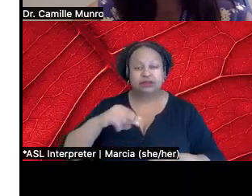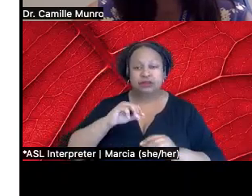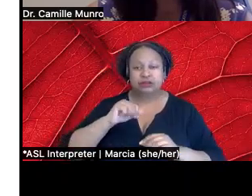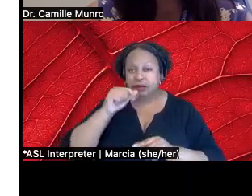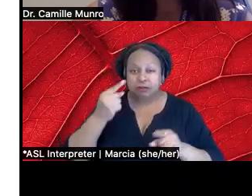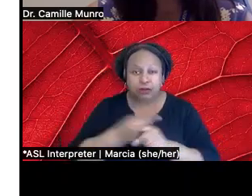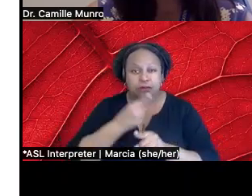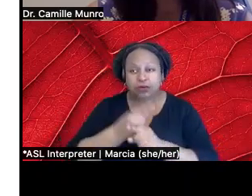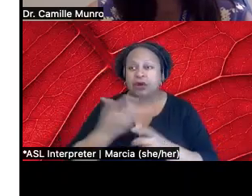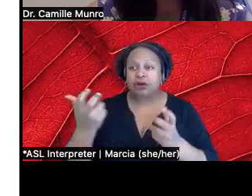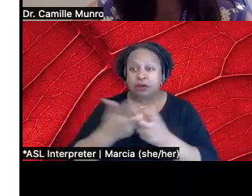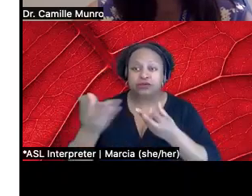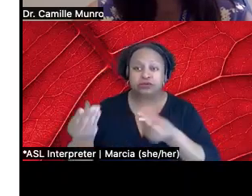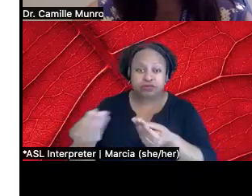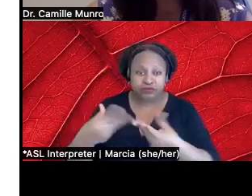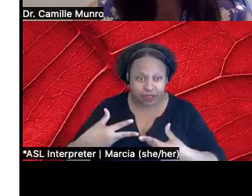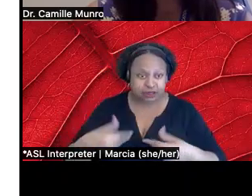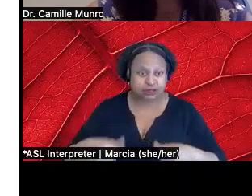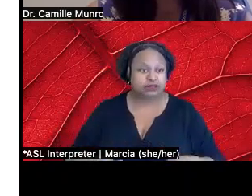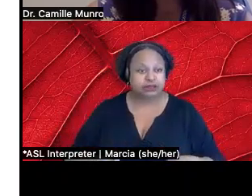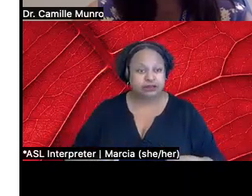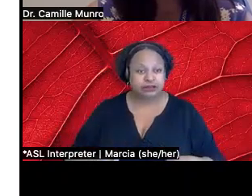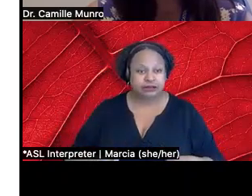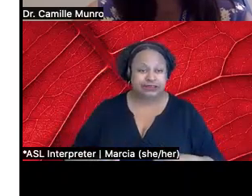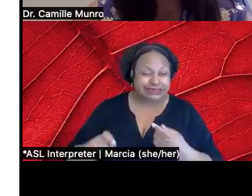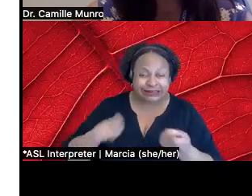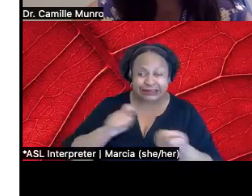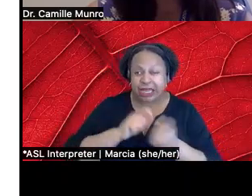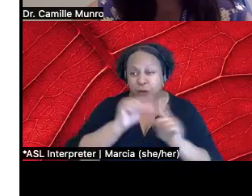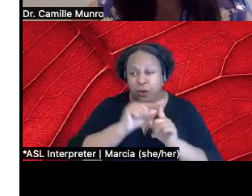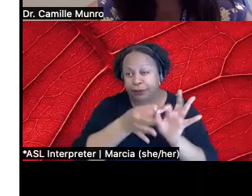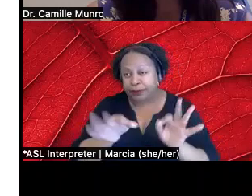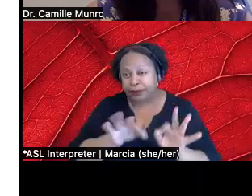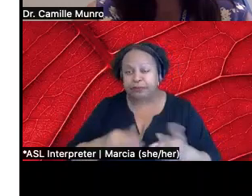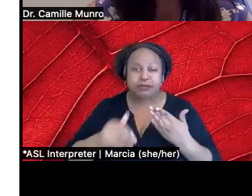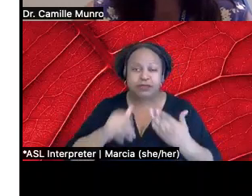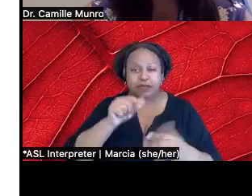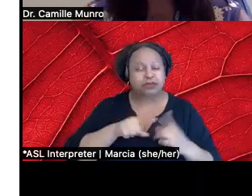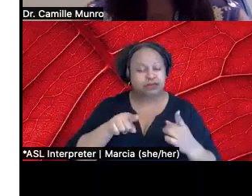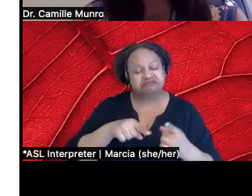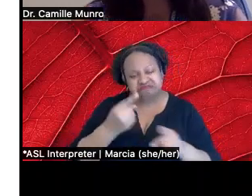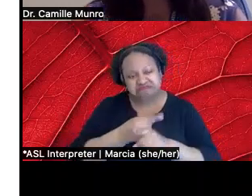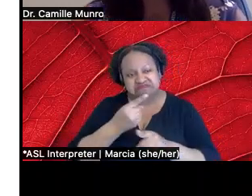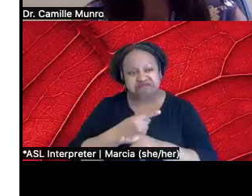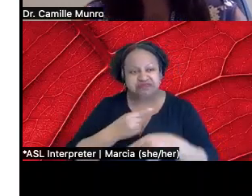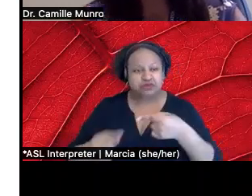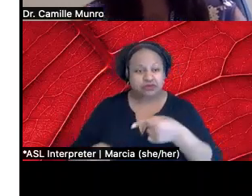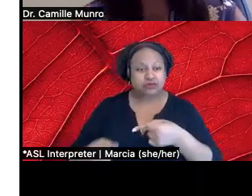These were, they might not be worth for it, but they were pretty accurate. One was we were having trouble with scheduling,